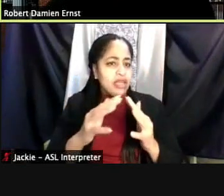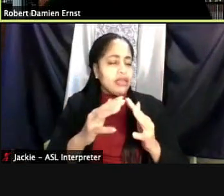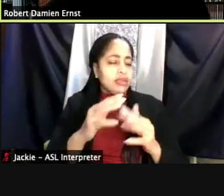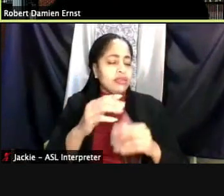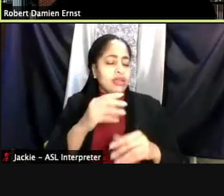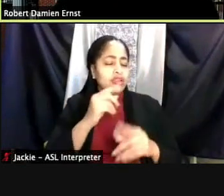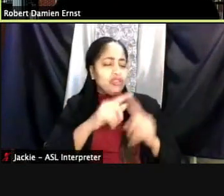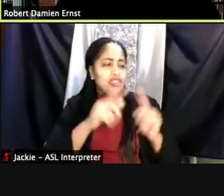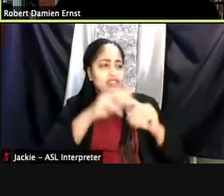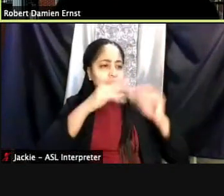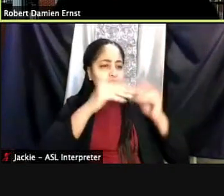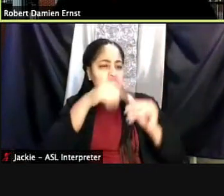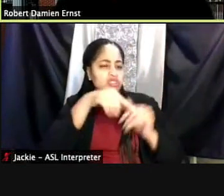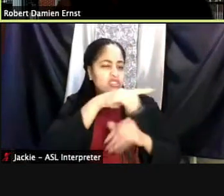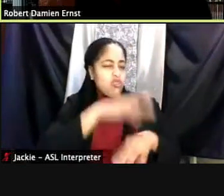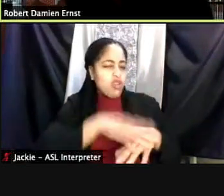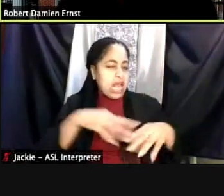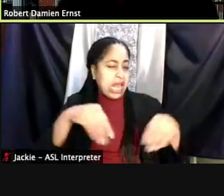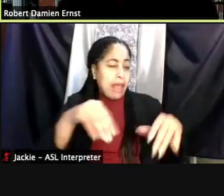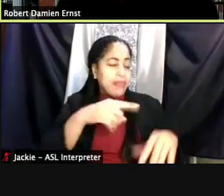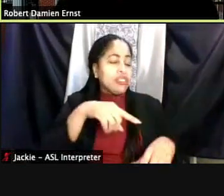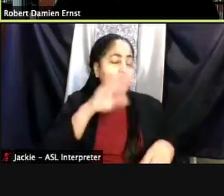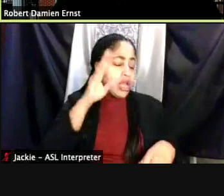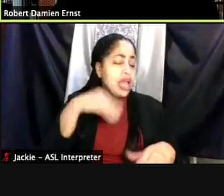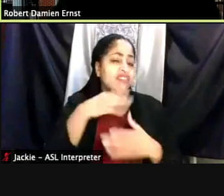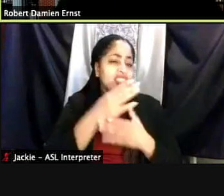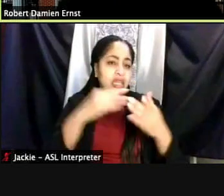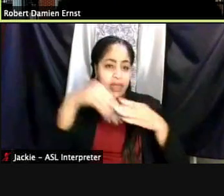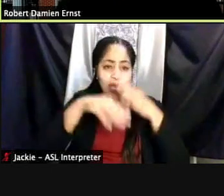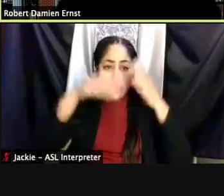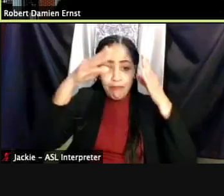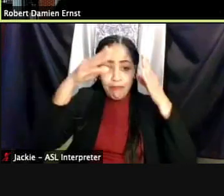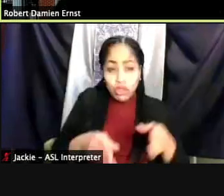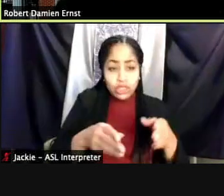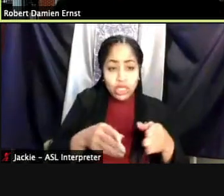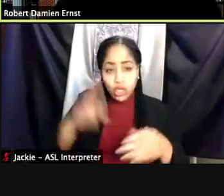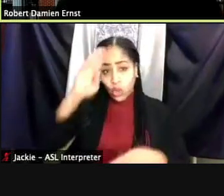there will be some in-person greeters to assess